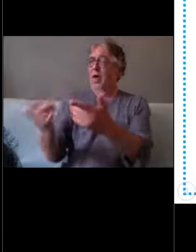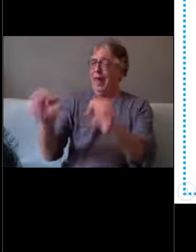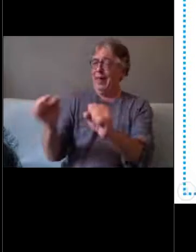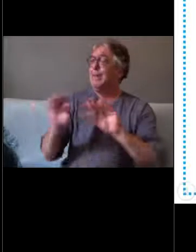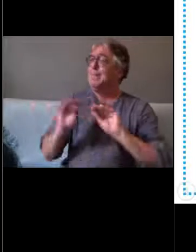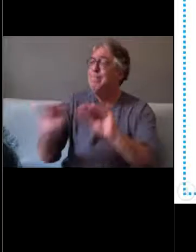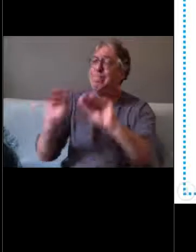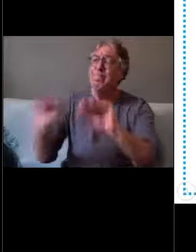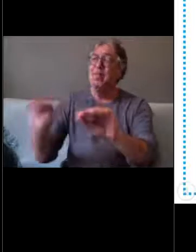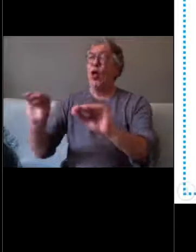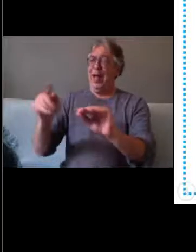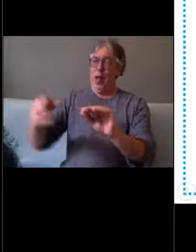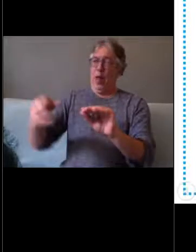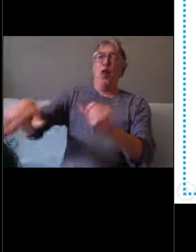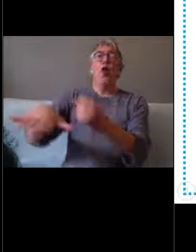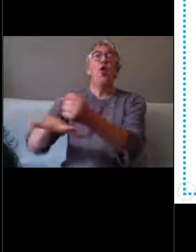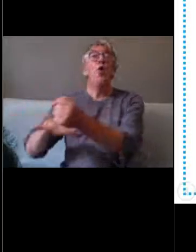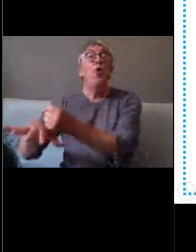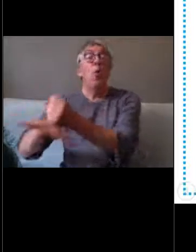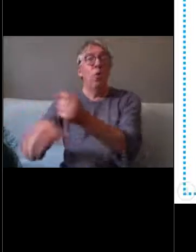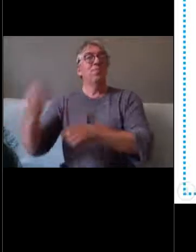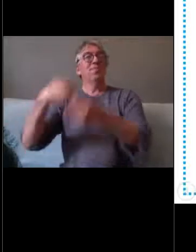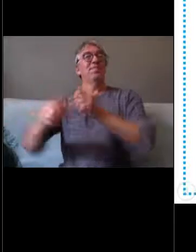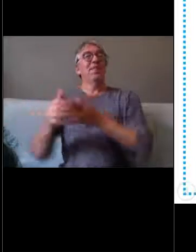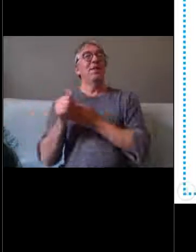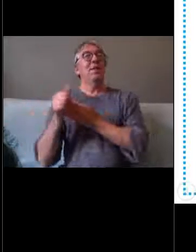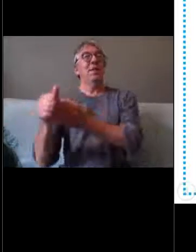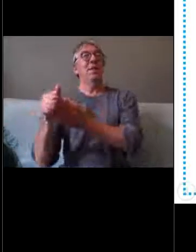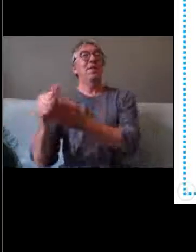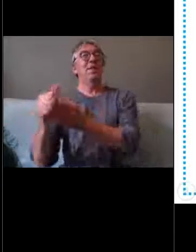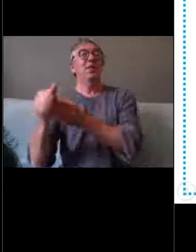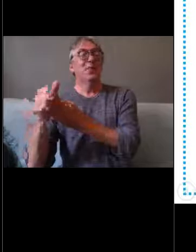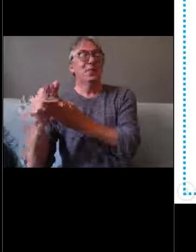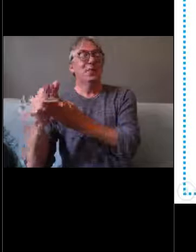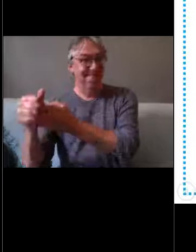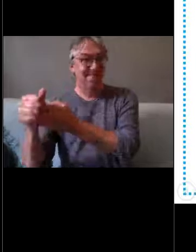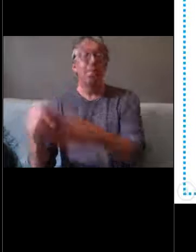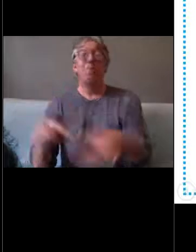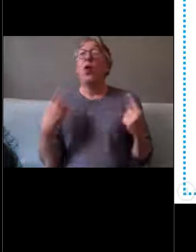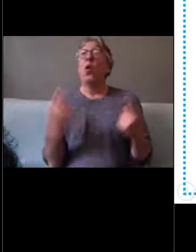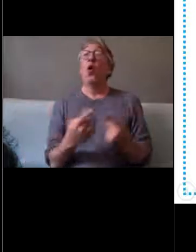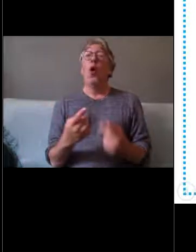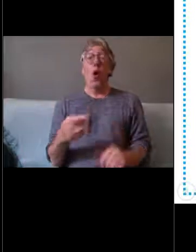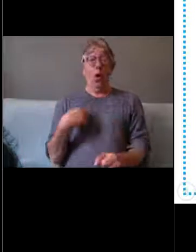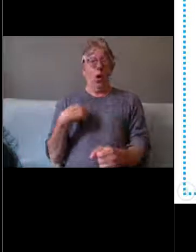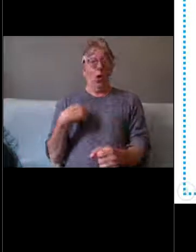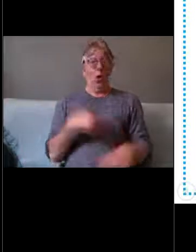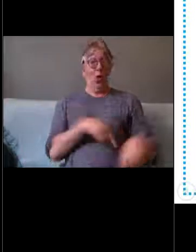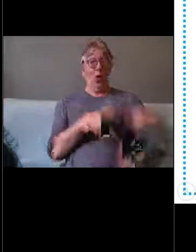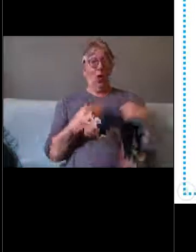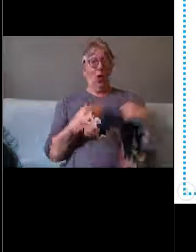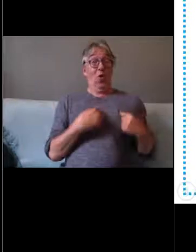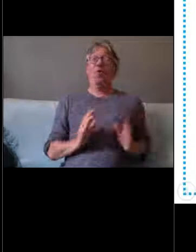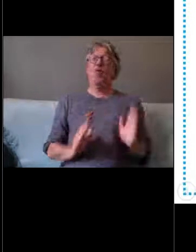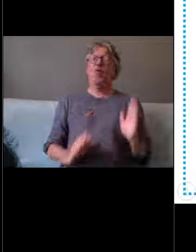All of the projects specify volunteers must work with at least one local counterpart so that capacity is being built